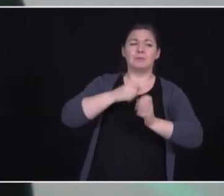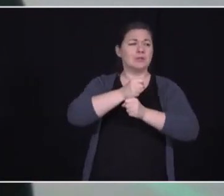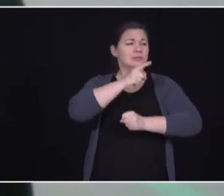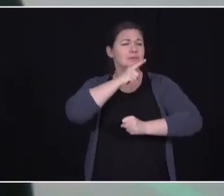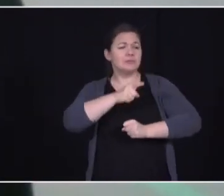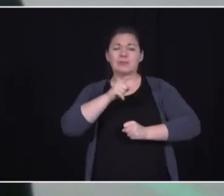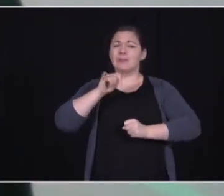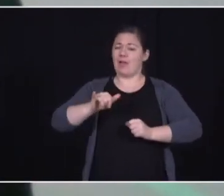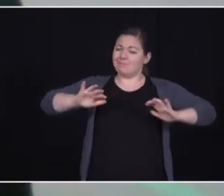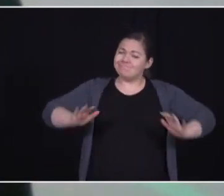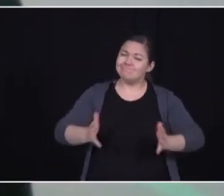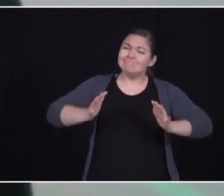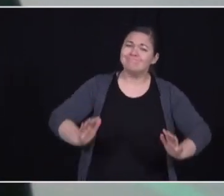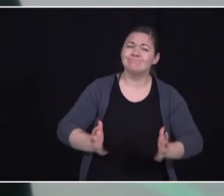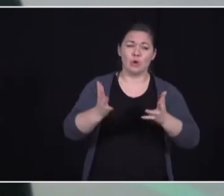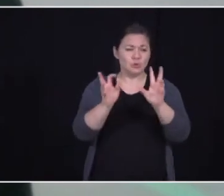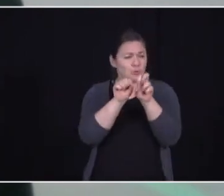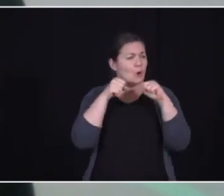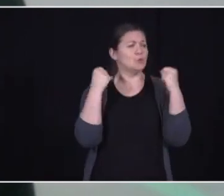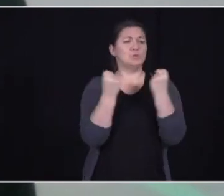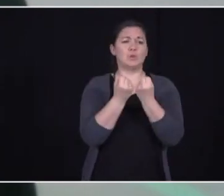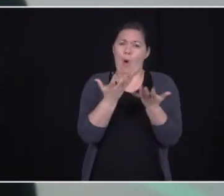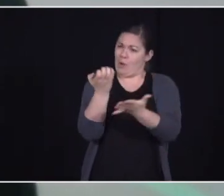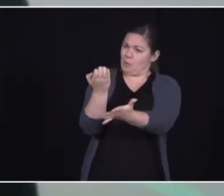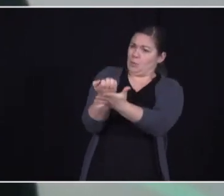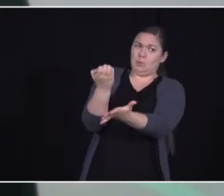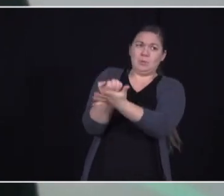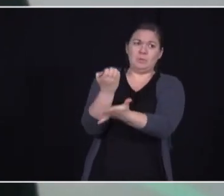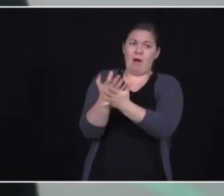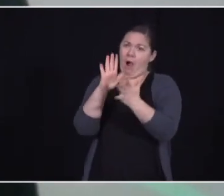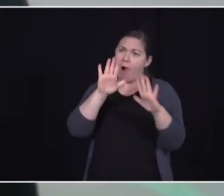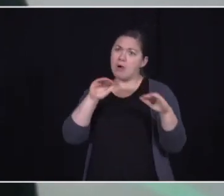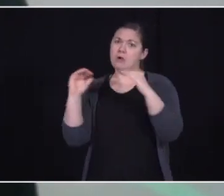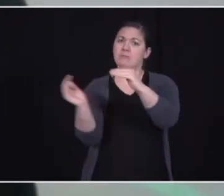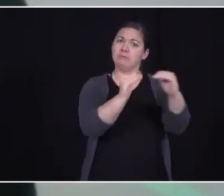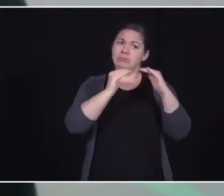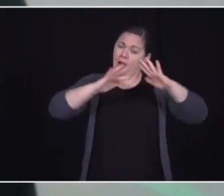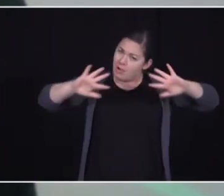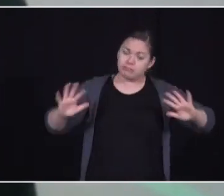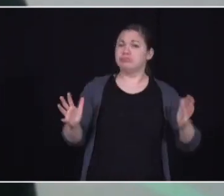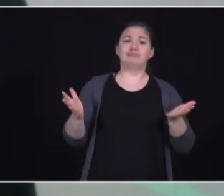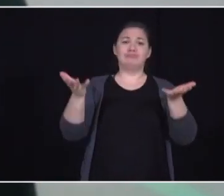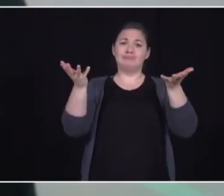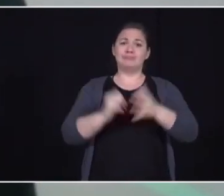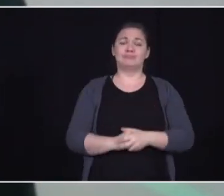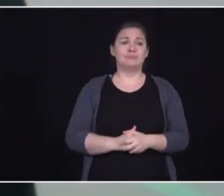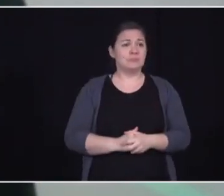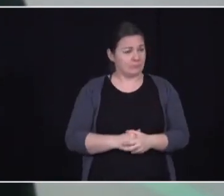Aiming to use available vaccines to minimize harms and Maximus benefits also requires that we aim to protect critical infrastructure